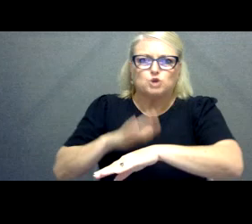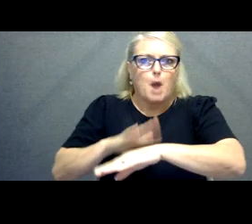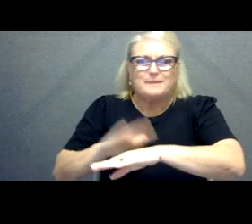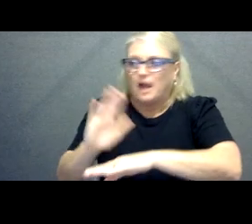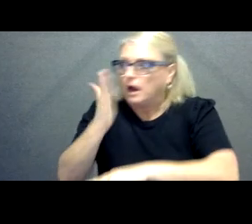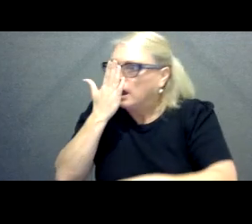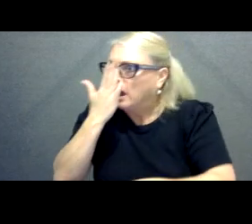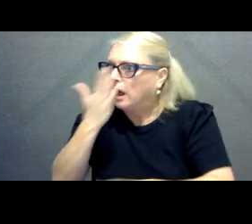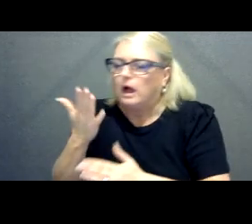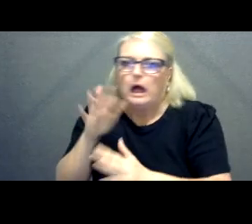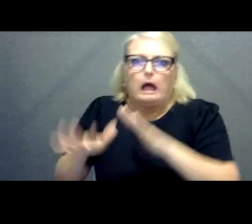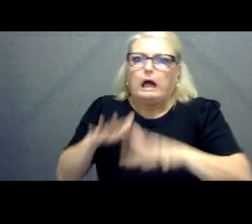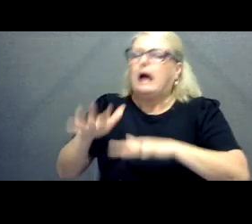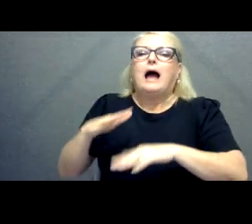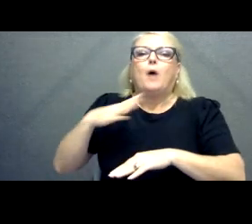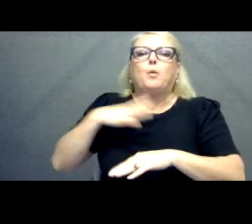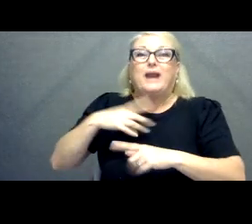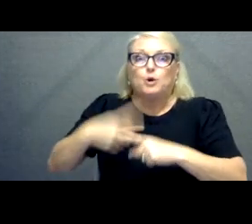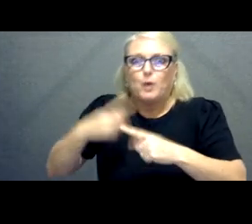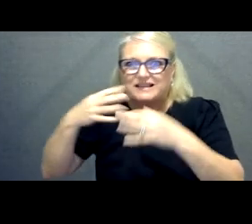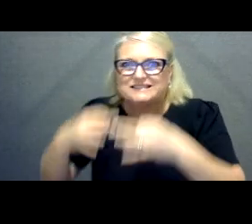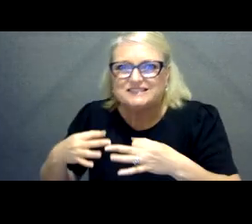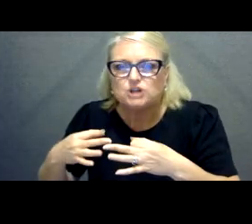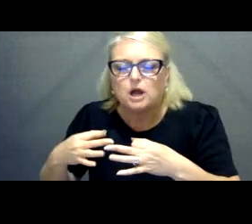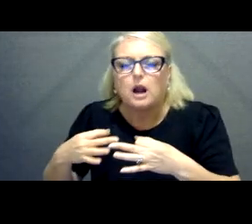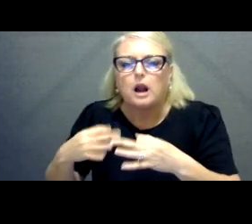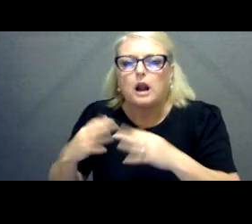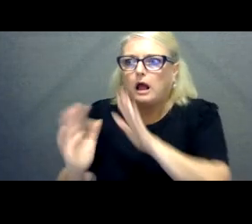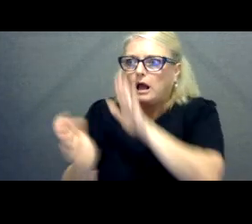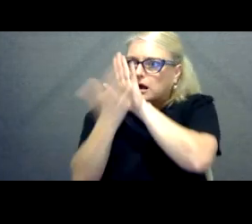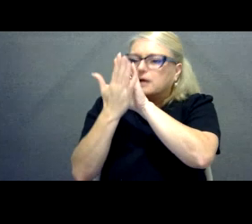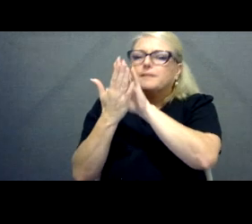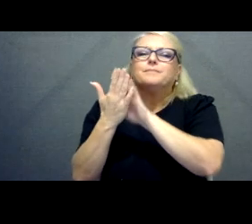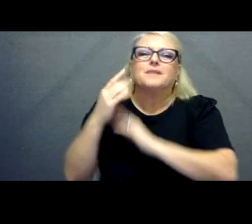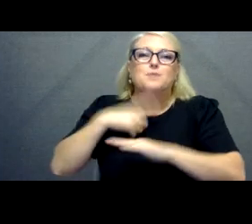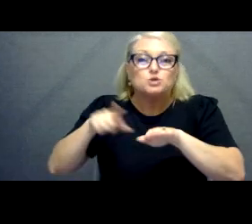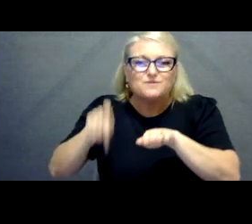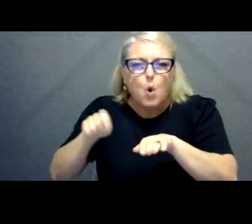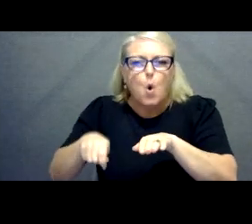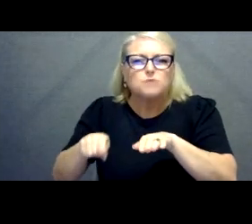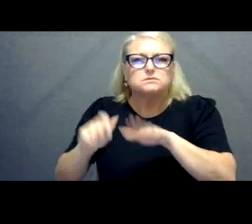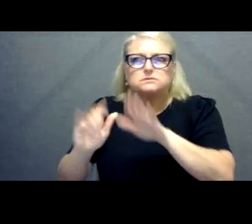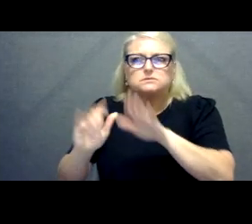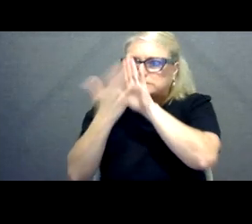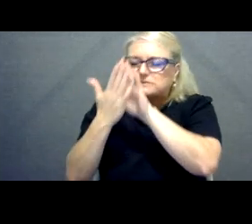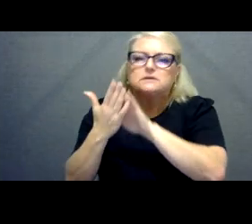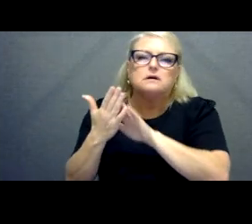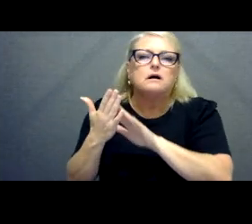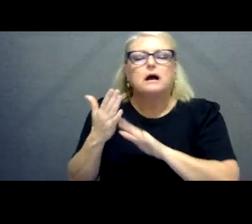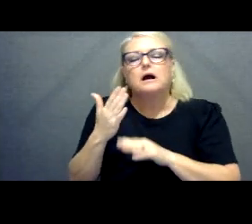we yeah need to make a decision quickly due to court dates um but it generally speaking